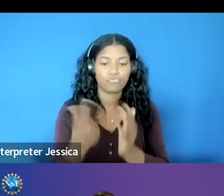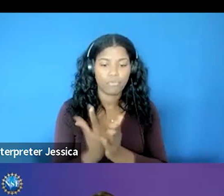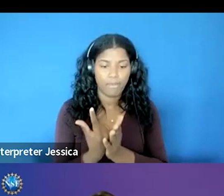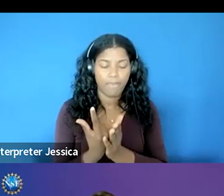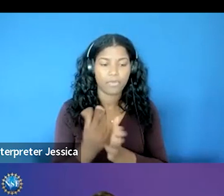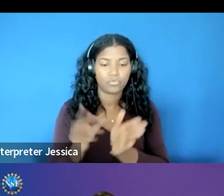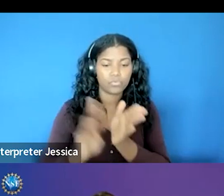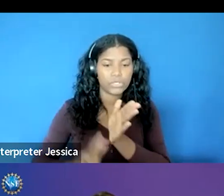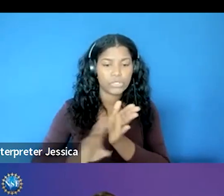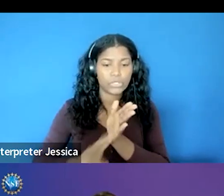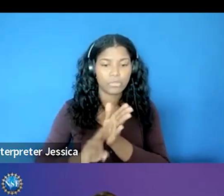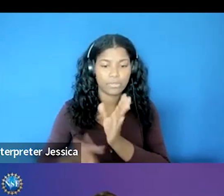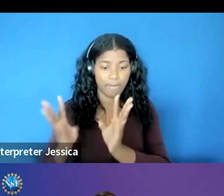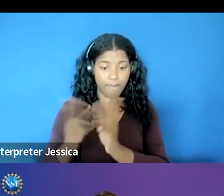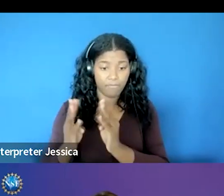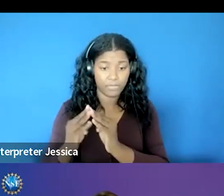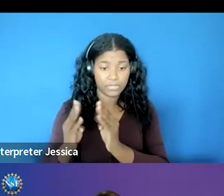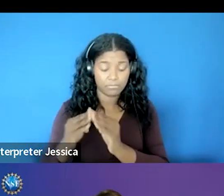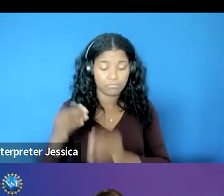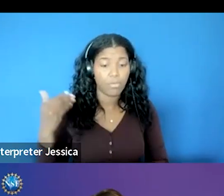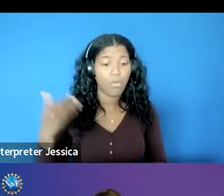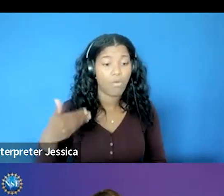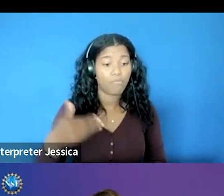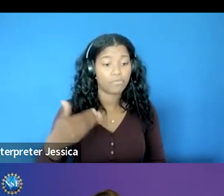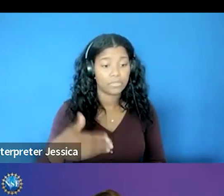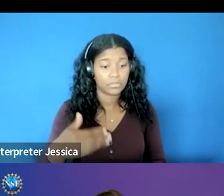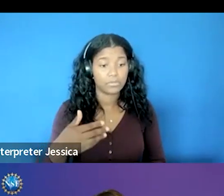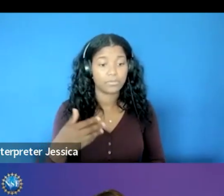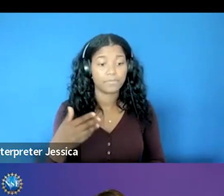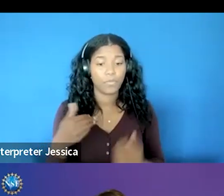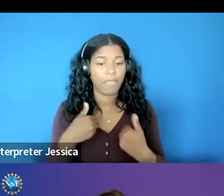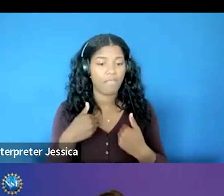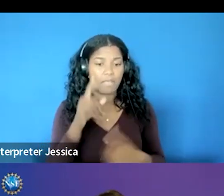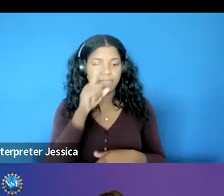And we often have some sort of mock panel activity there.